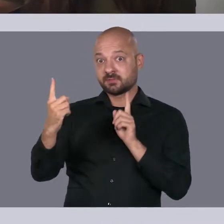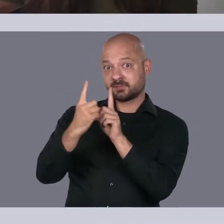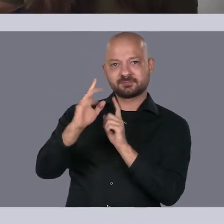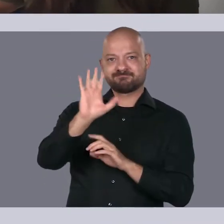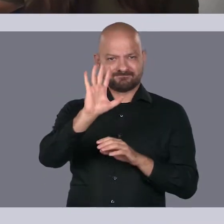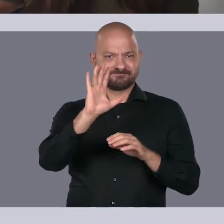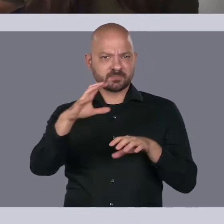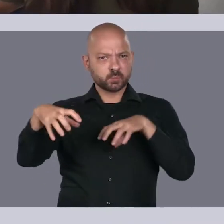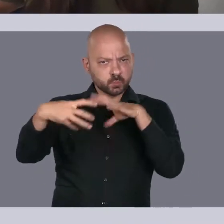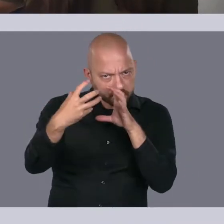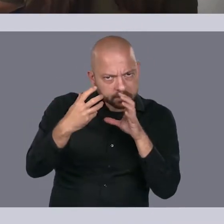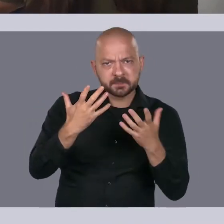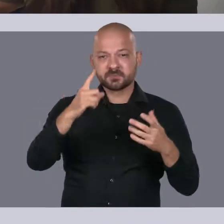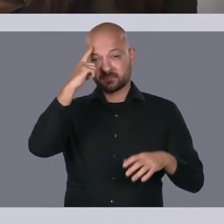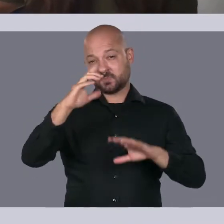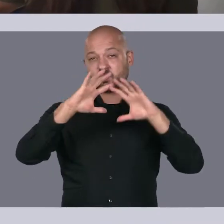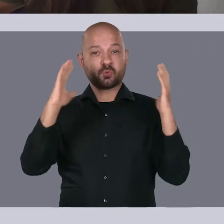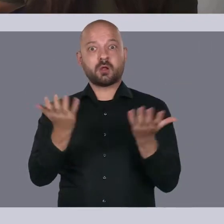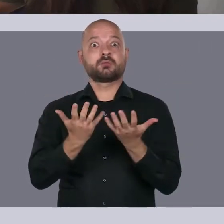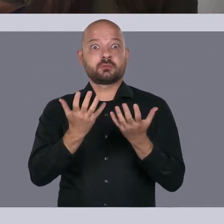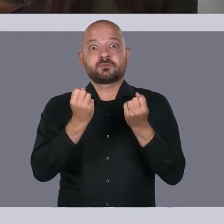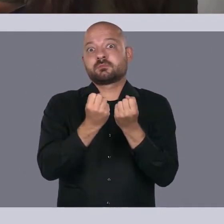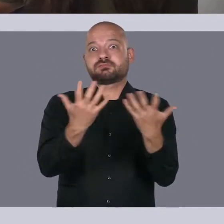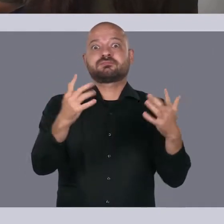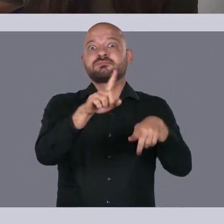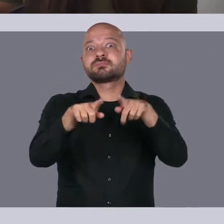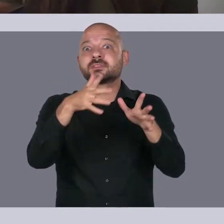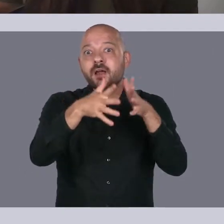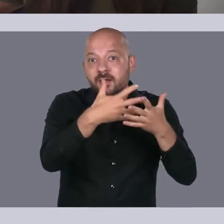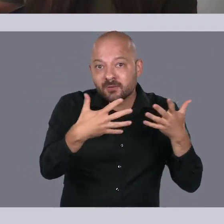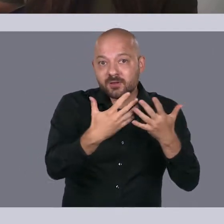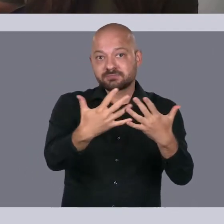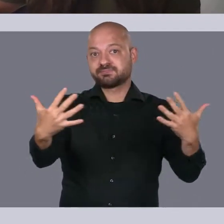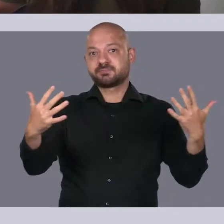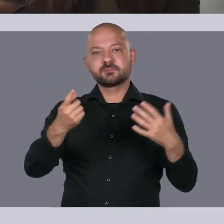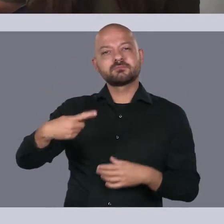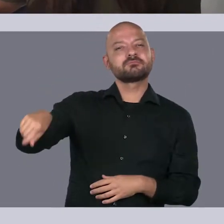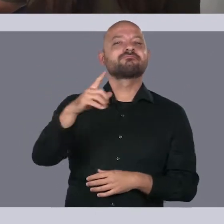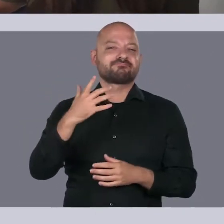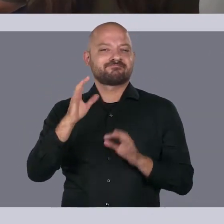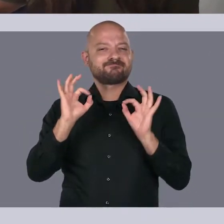of different sign languages. And many deaf and hard of hearing individuals understand their local sign language as their mother tongue